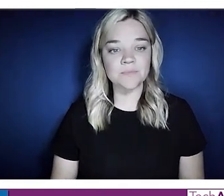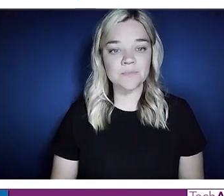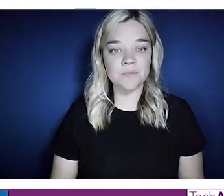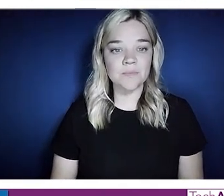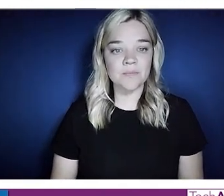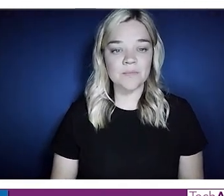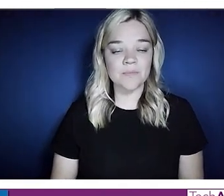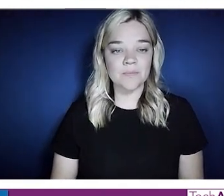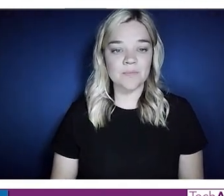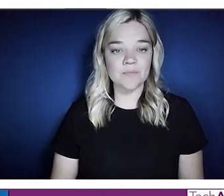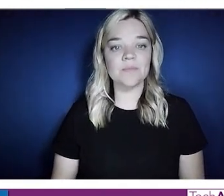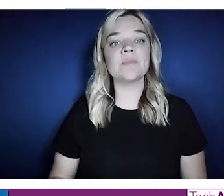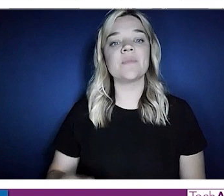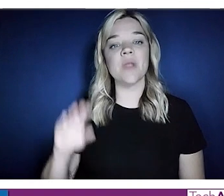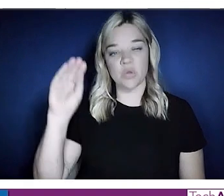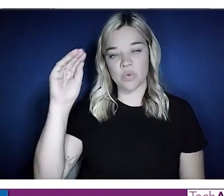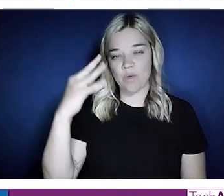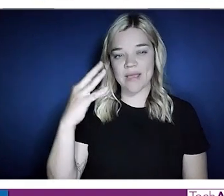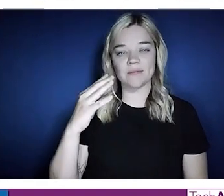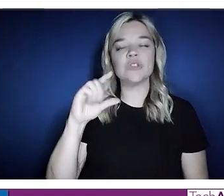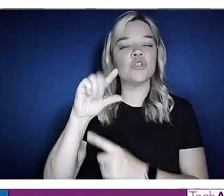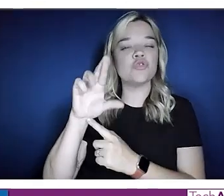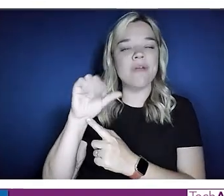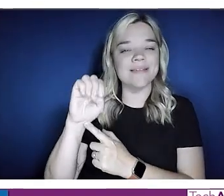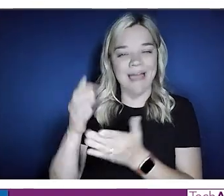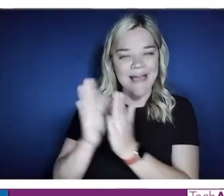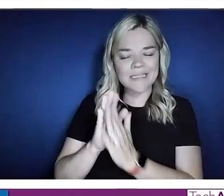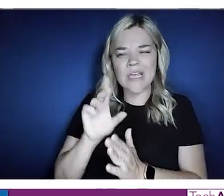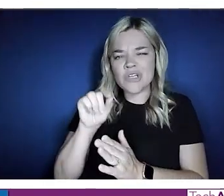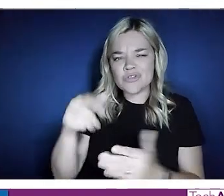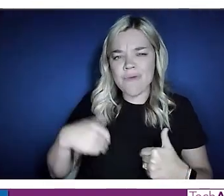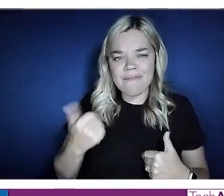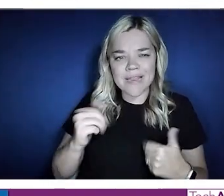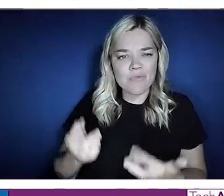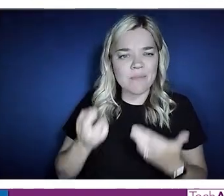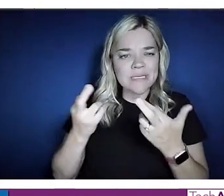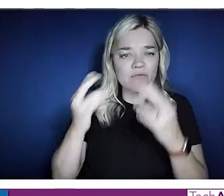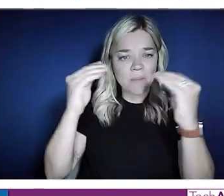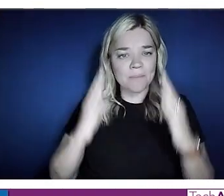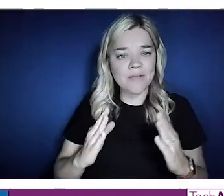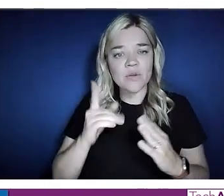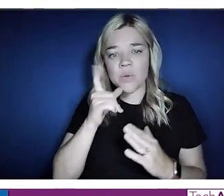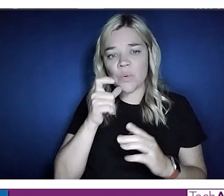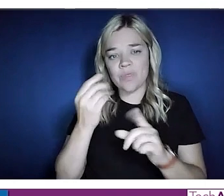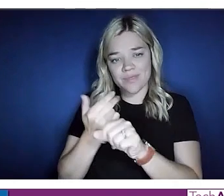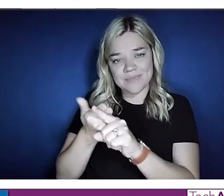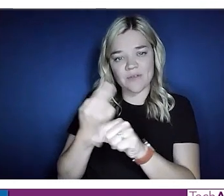So, Grace asks, do you have any recommendations for professors who use images, scientific graphs, charts,